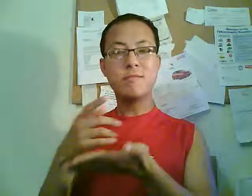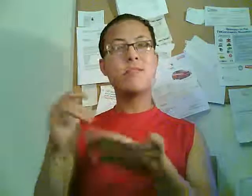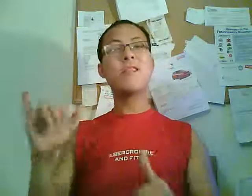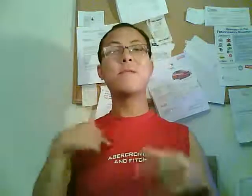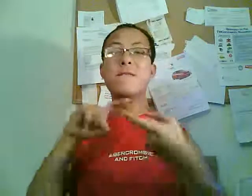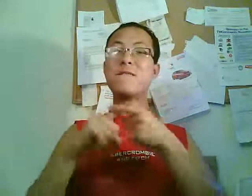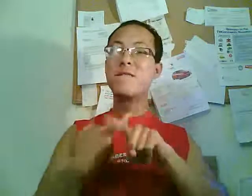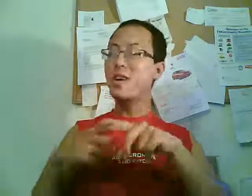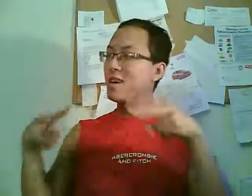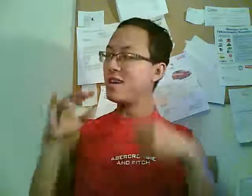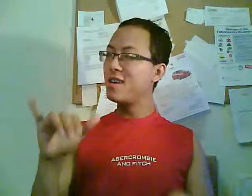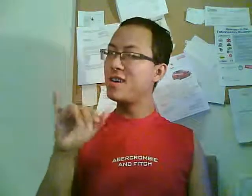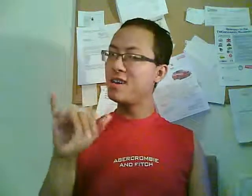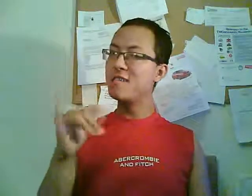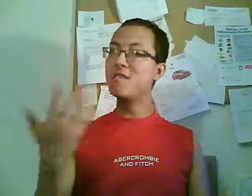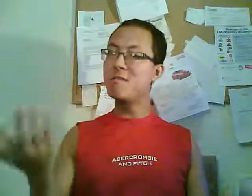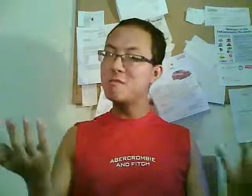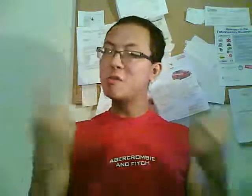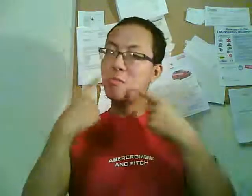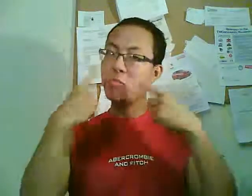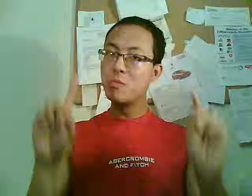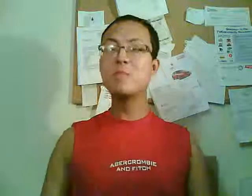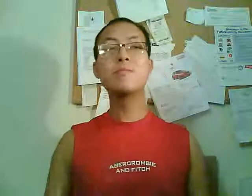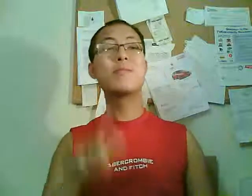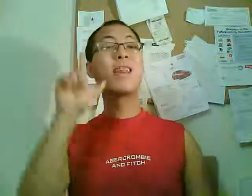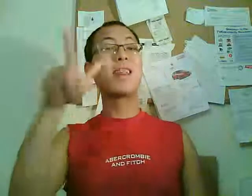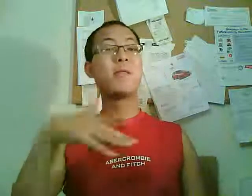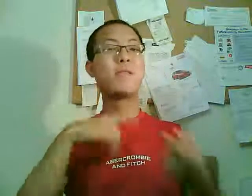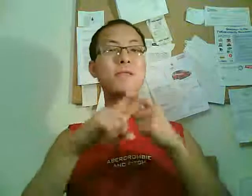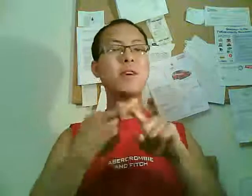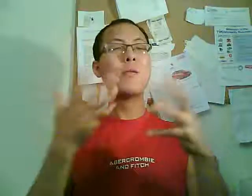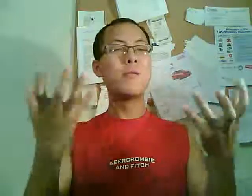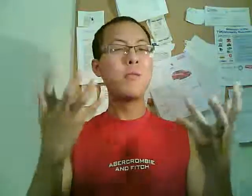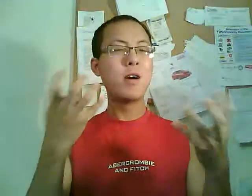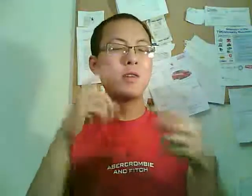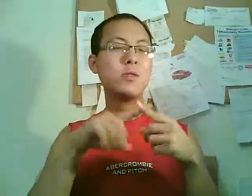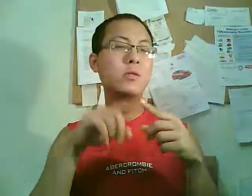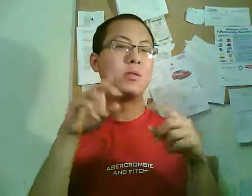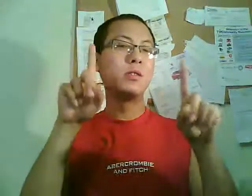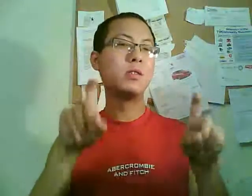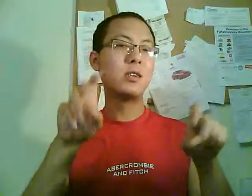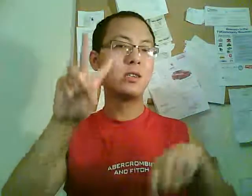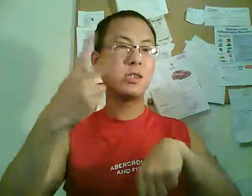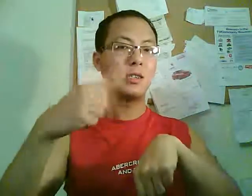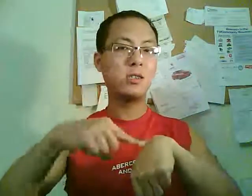My friend and I looked at each other, saying, "Oh! It worked!" Later, my friend wanted to retest and do it a second time.